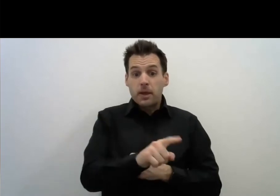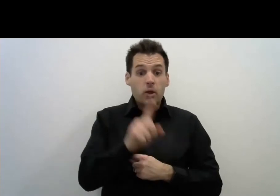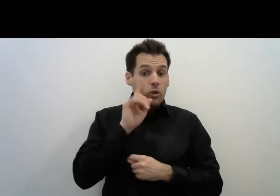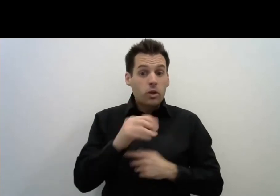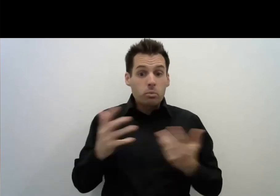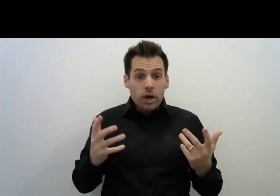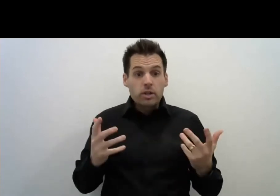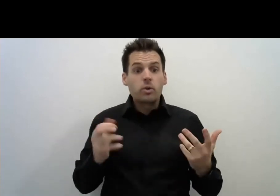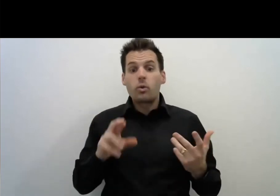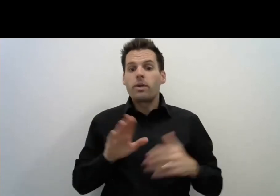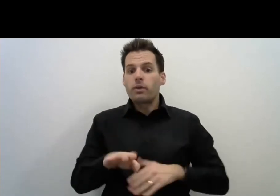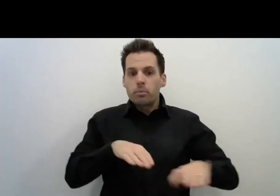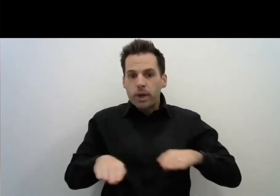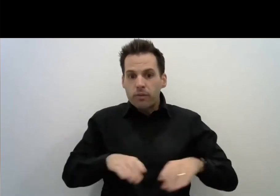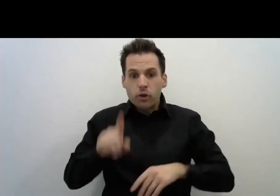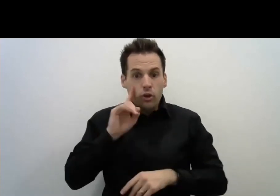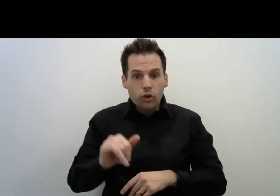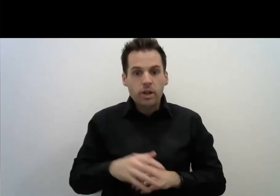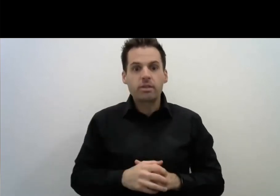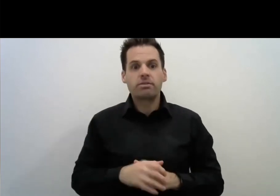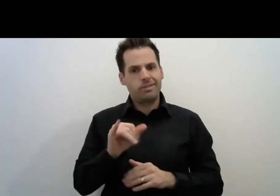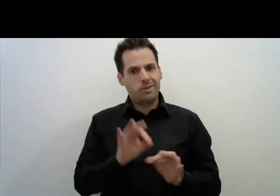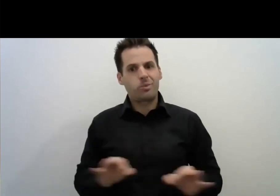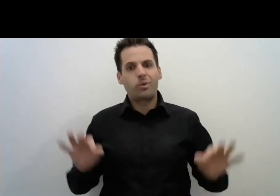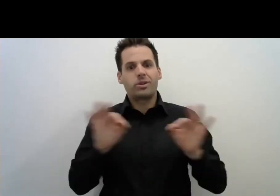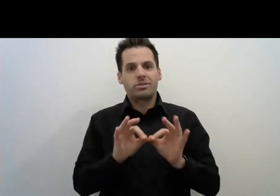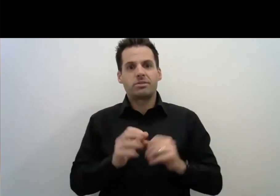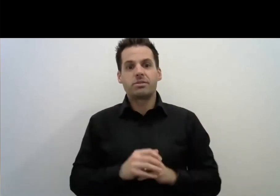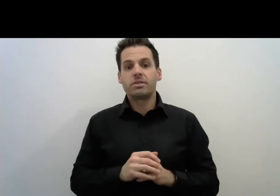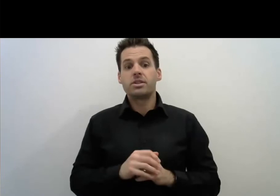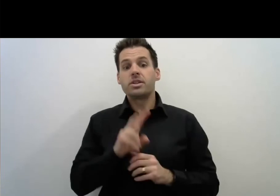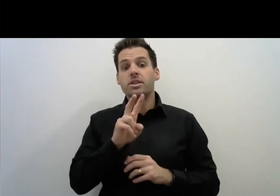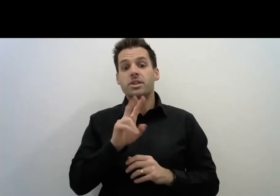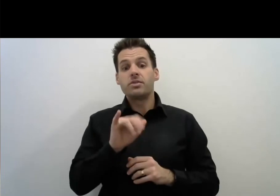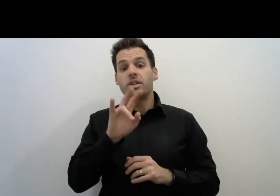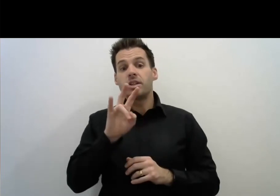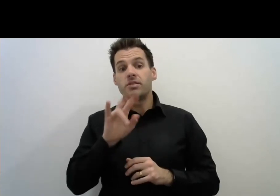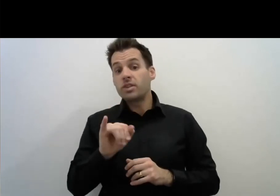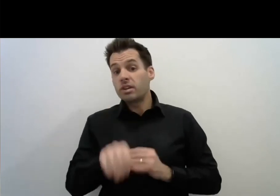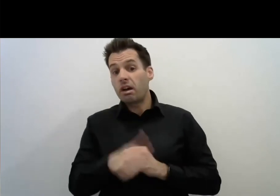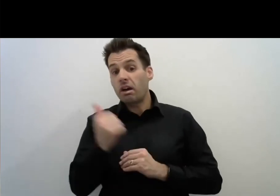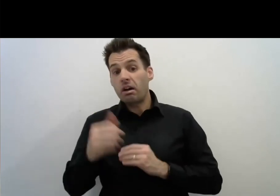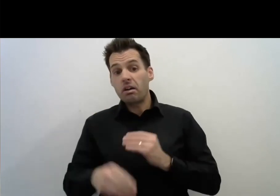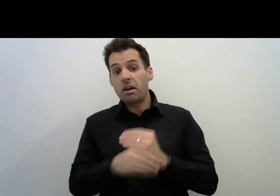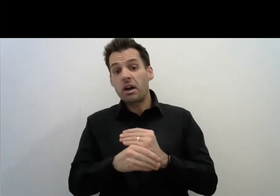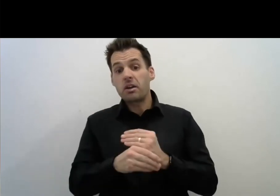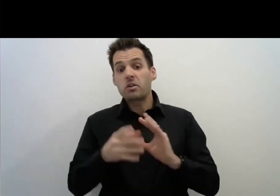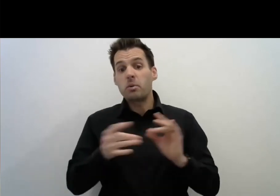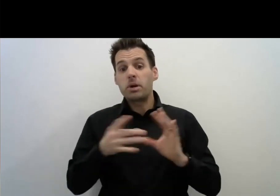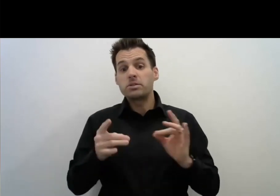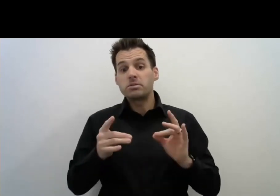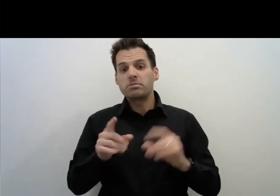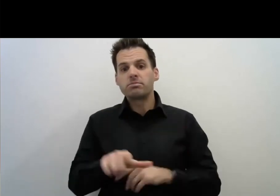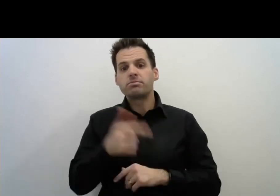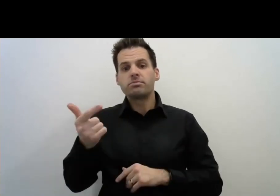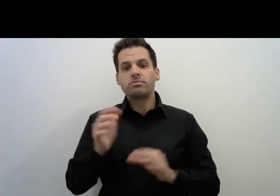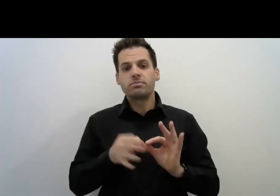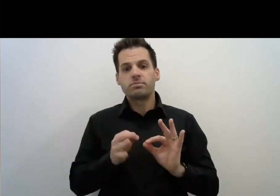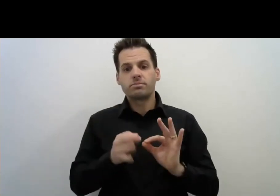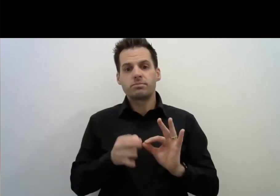from that that team so uh vivi any any any any additional comments on that topic um i think you